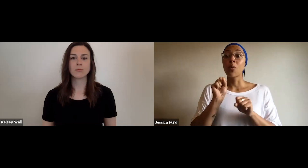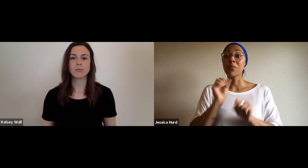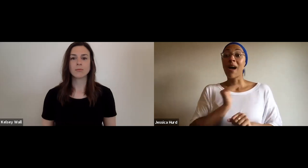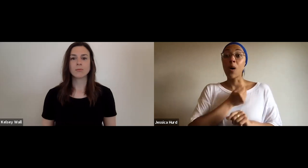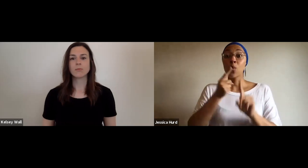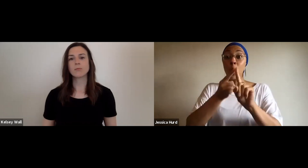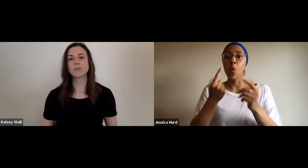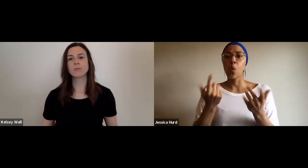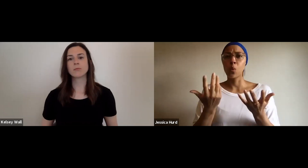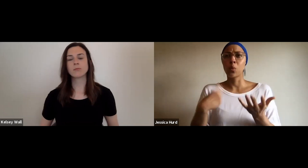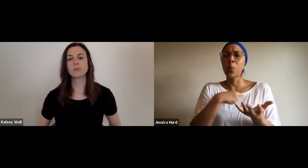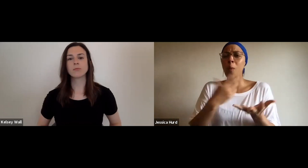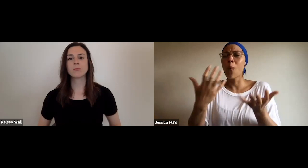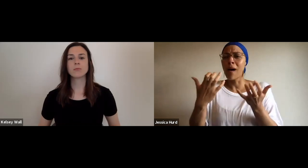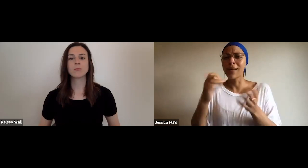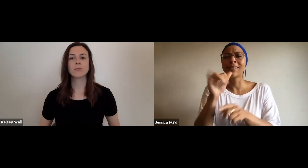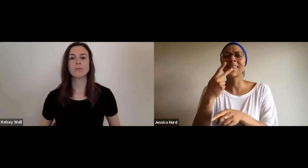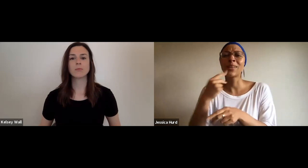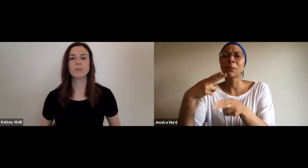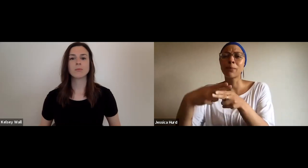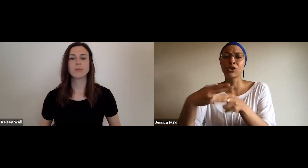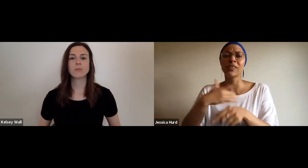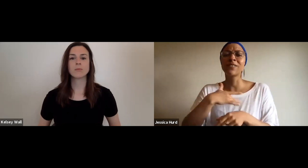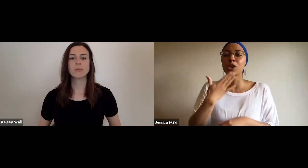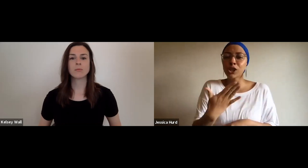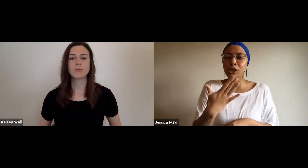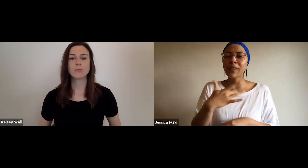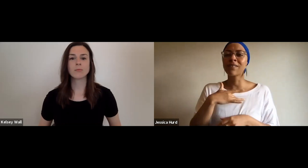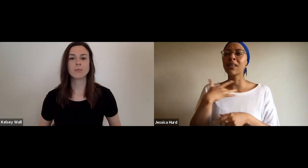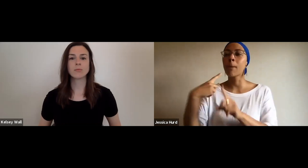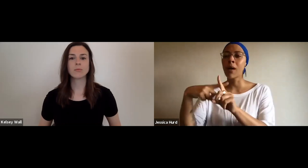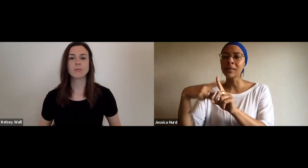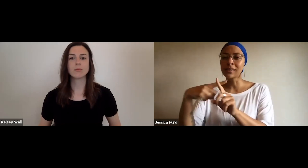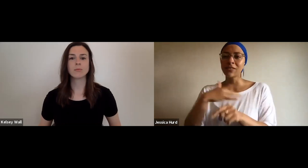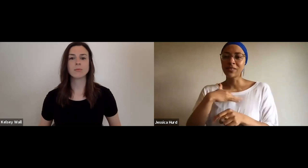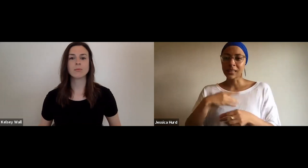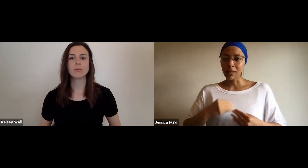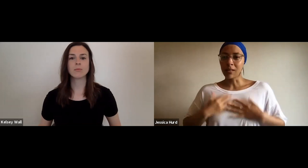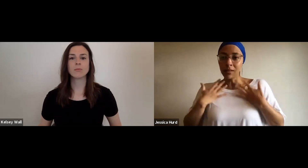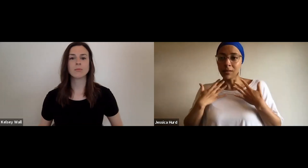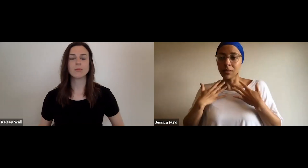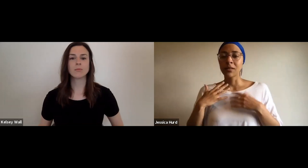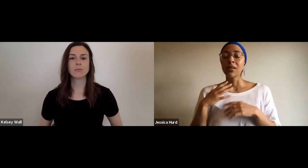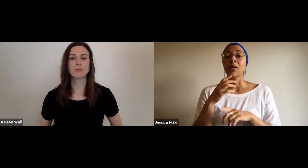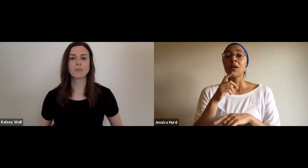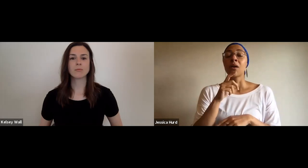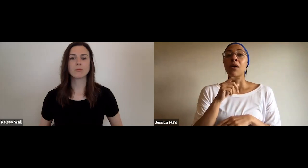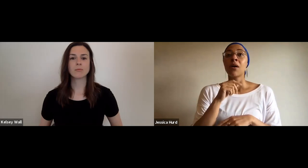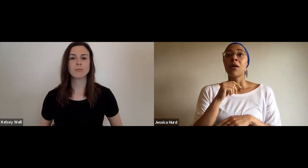those are those affirmations-- we're taking those negative thoughts and making them more positive. We want to have that feeling of positivity